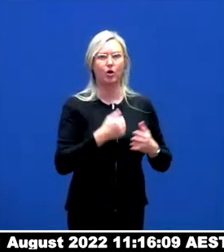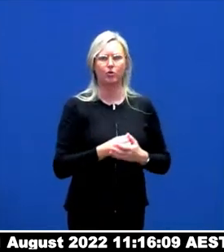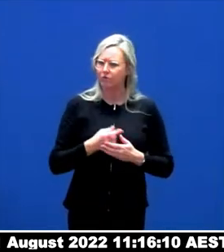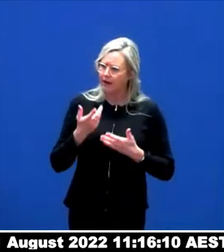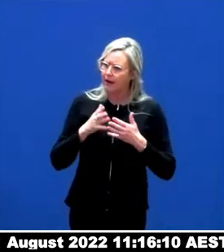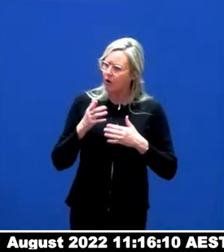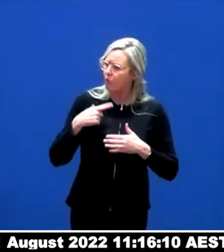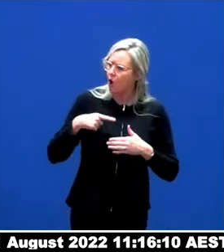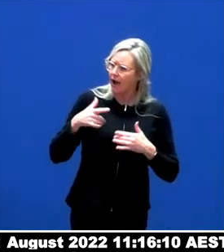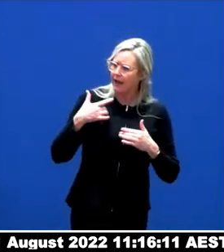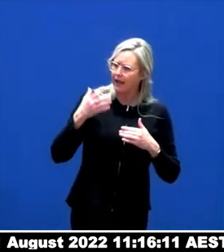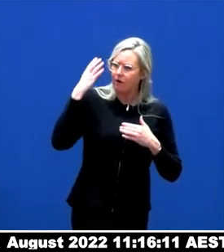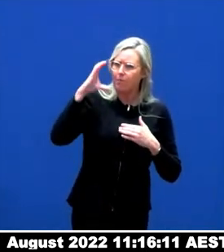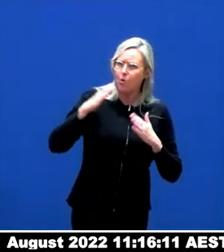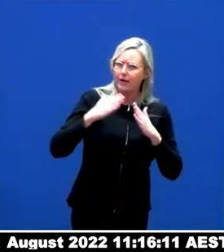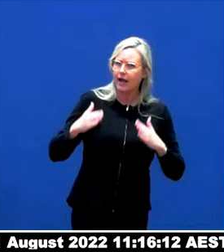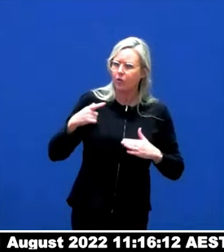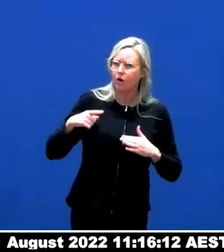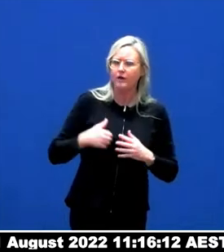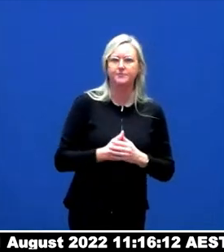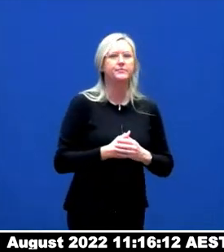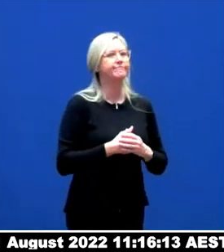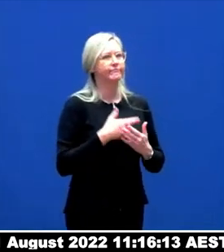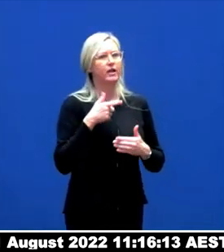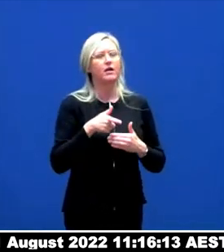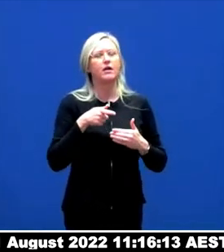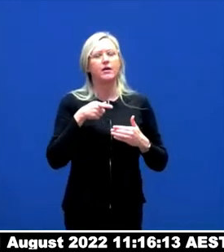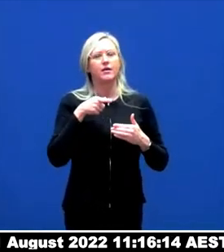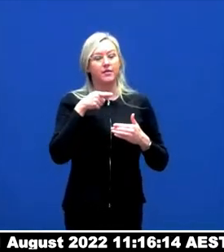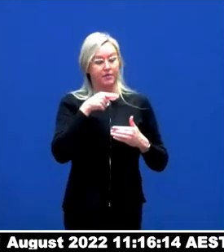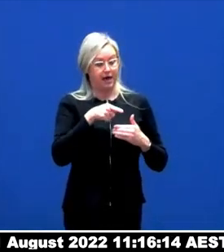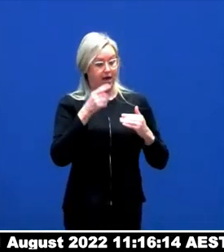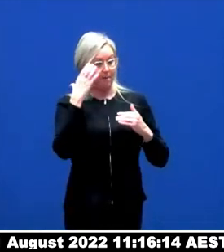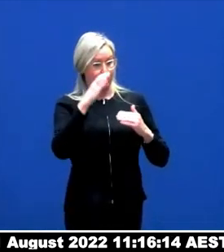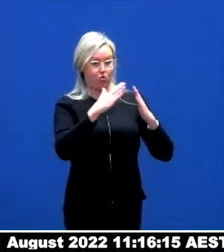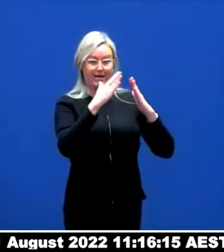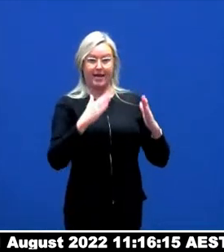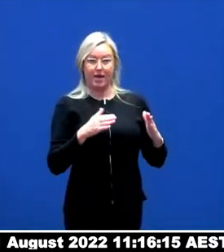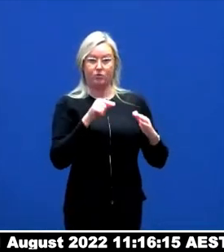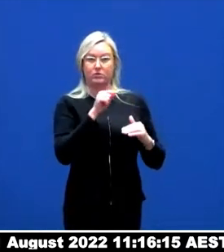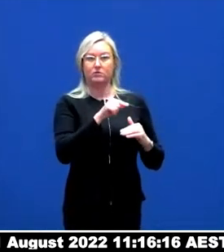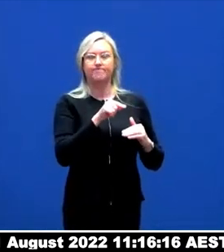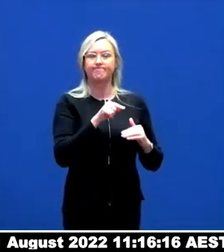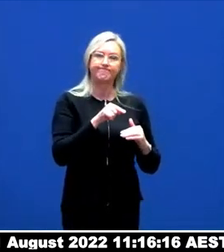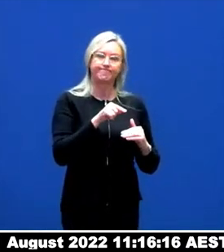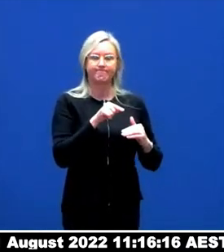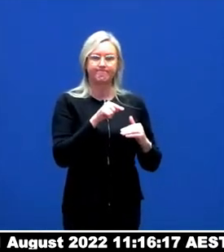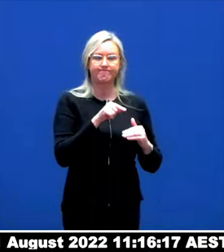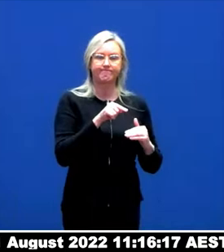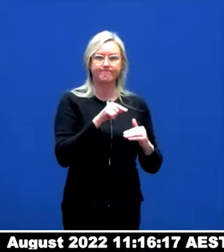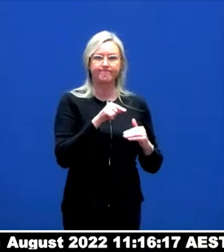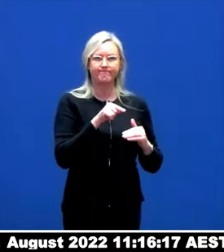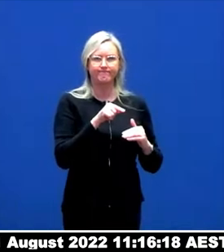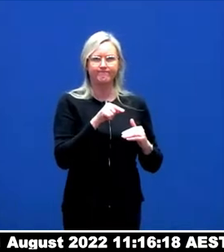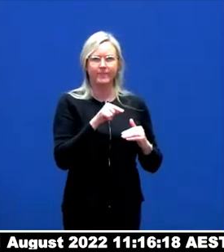The boarding house was a place that - there's not really much rental properties